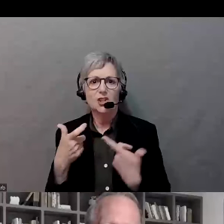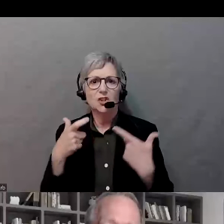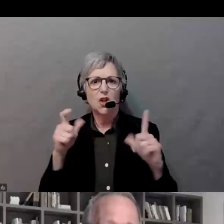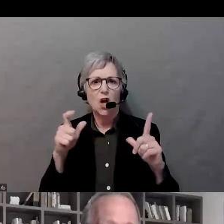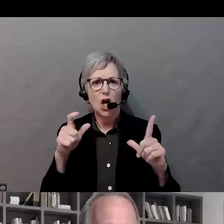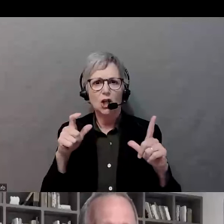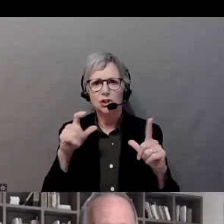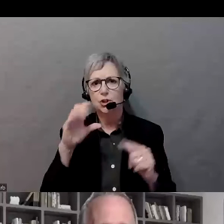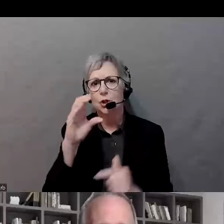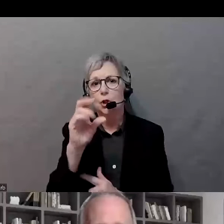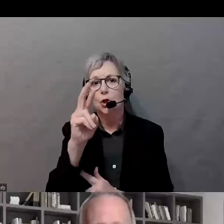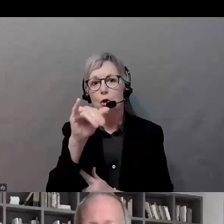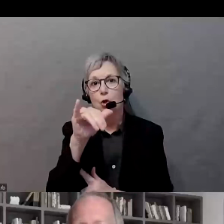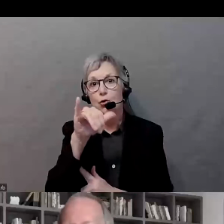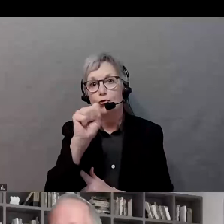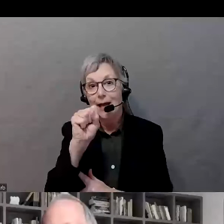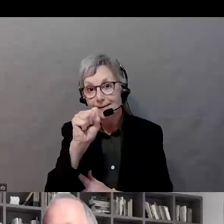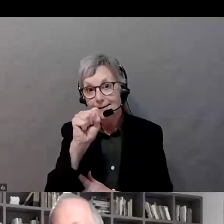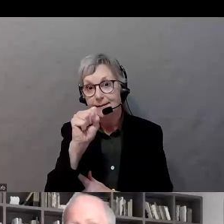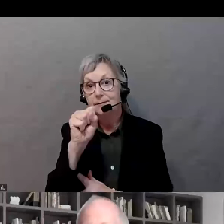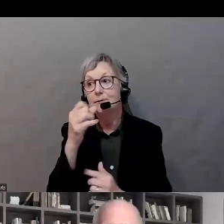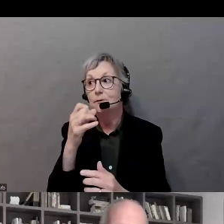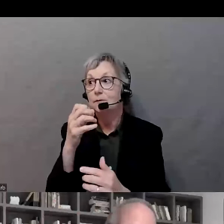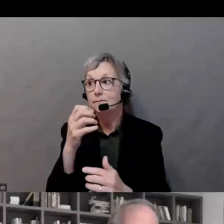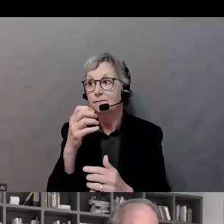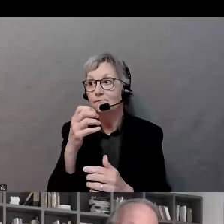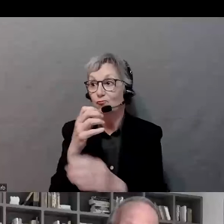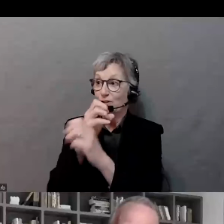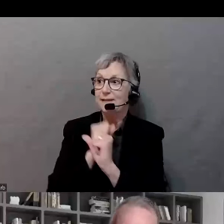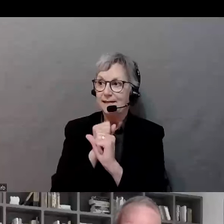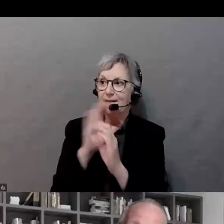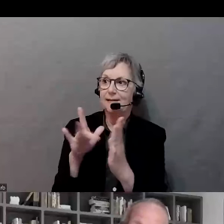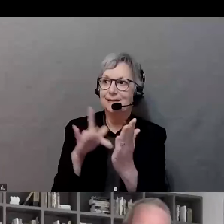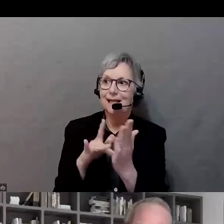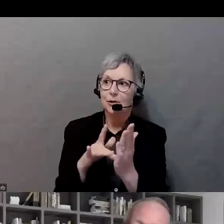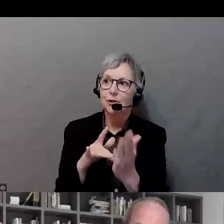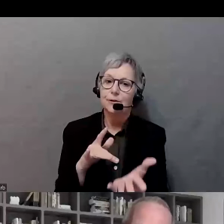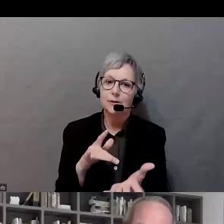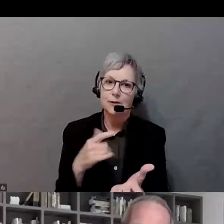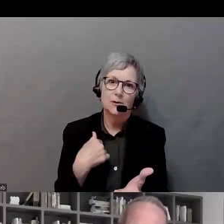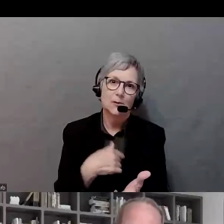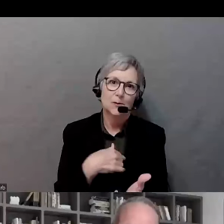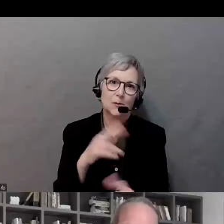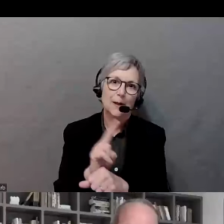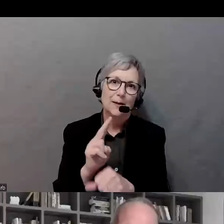THERE IS SOME USE OF -- SOME USE OF SAFE CLINCH. MAYBE YOU CAN